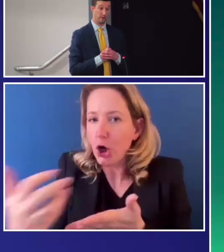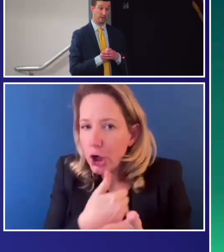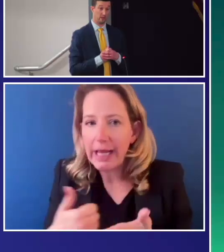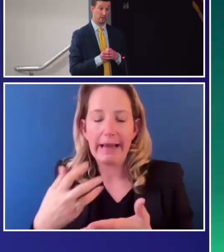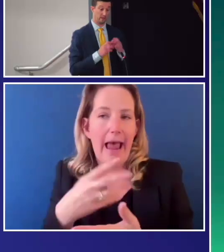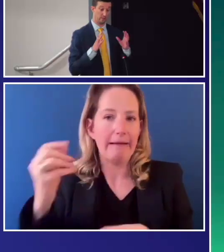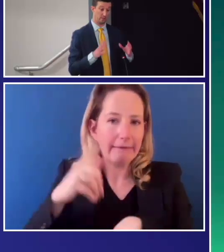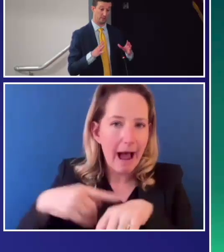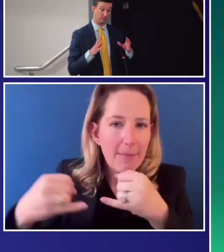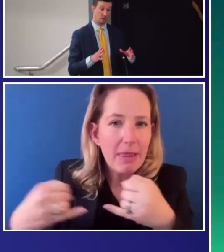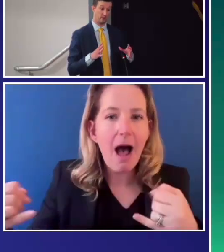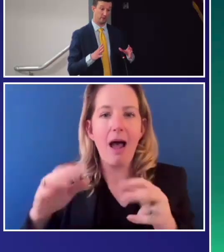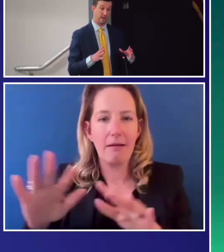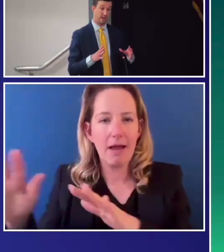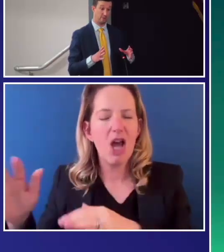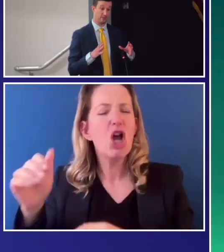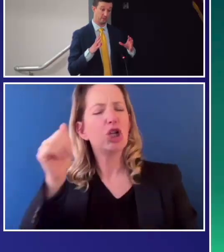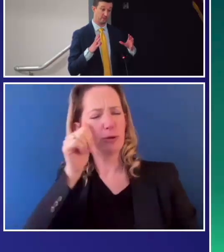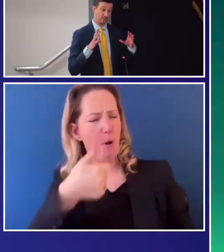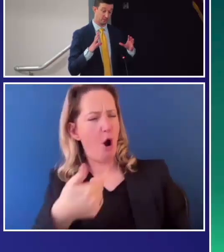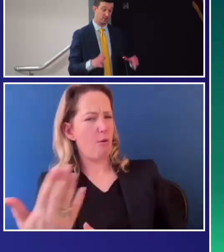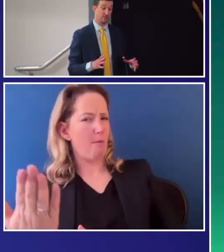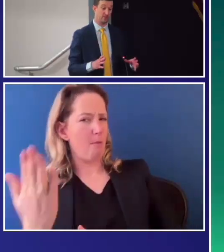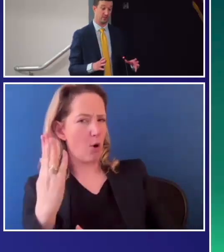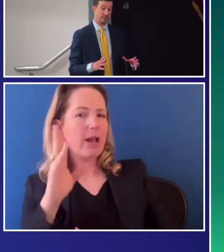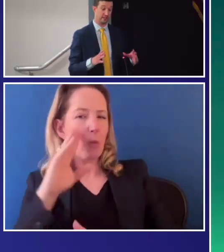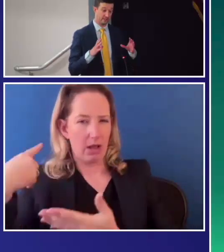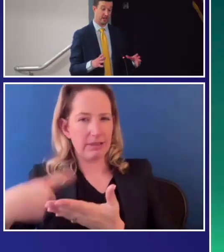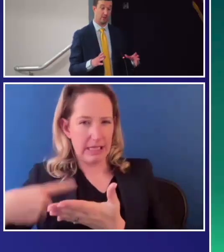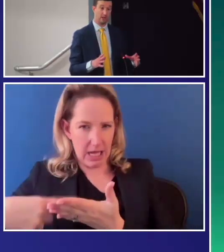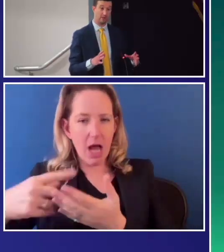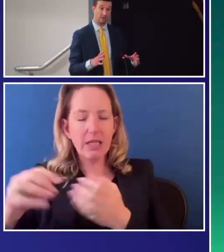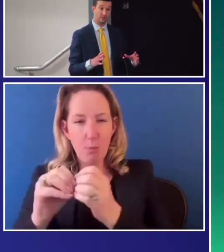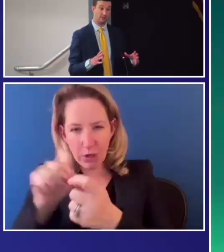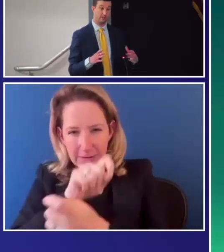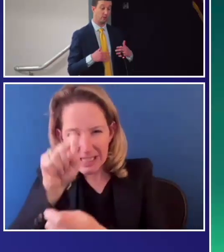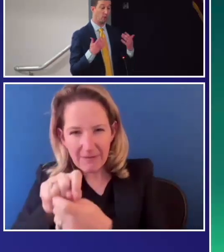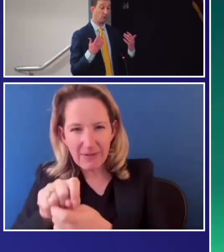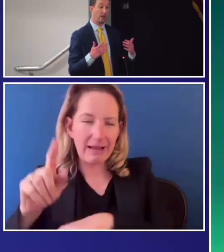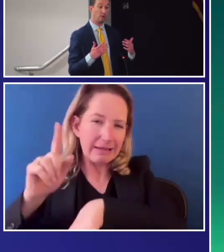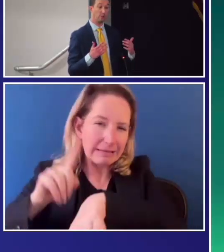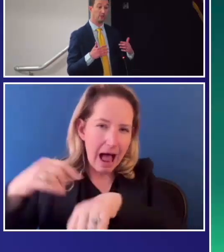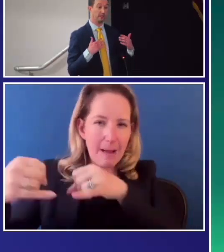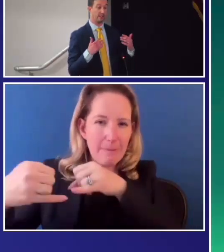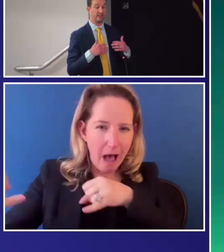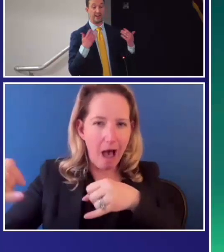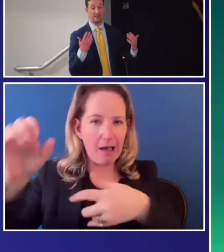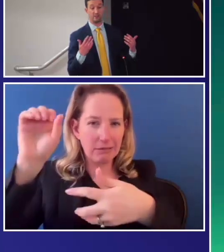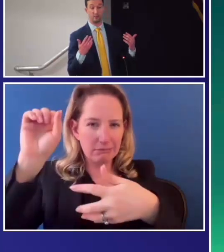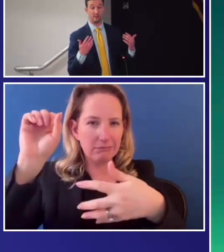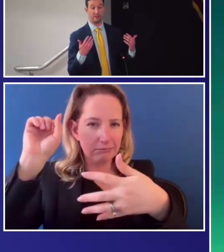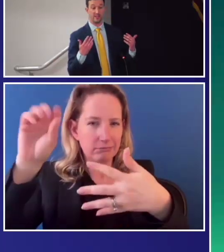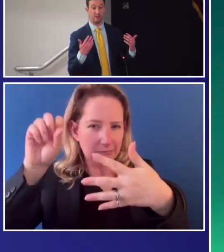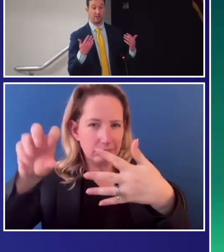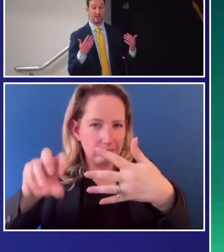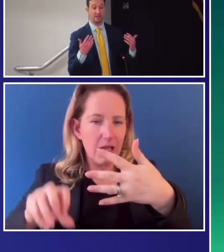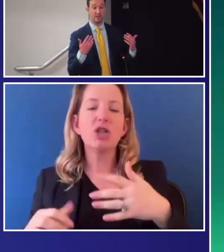morning, a specific carve-out of time to discuss specifically the timeline of all of this. So while I will be speaking in high level about the timeline,